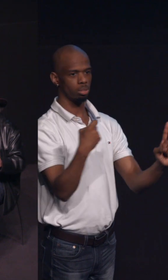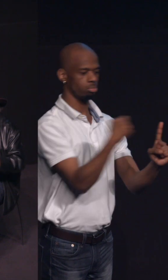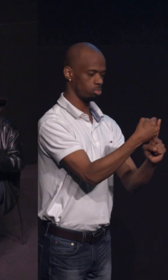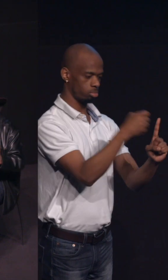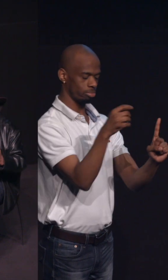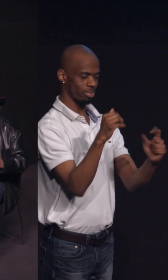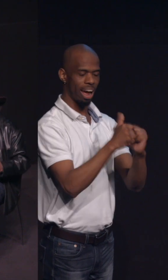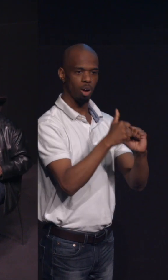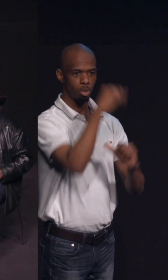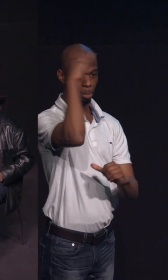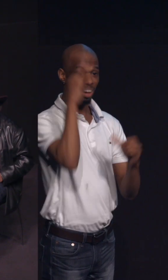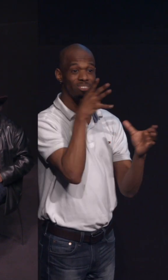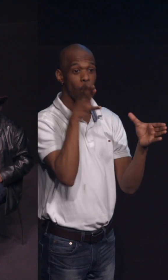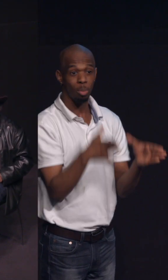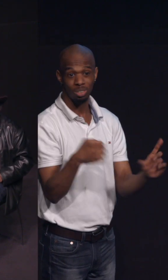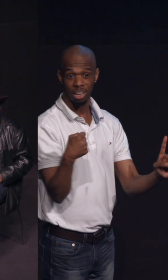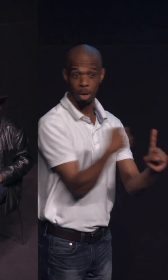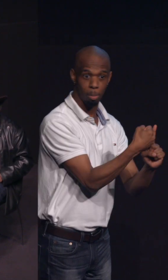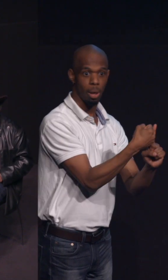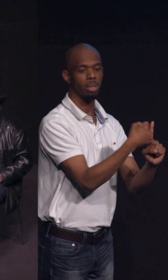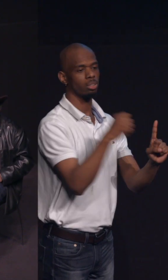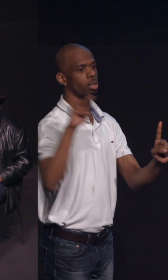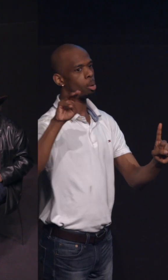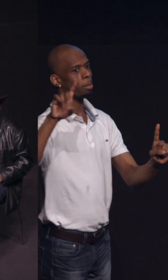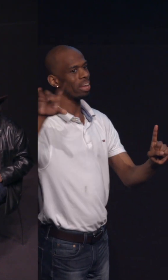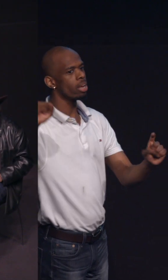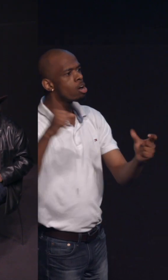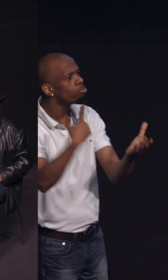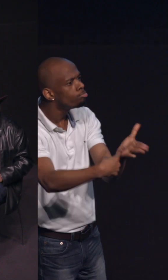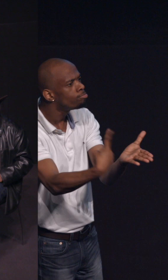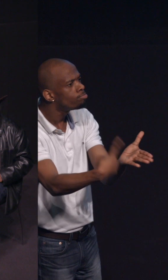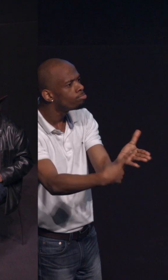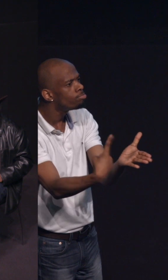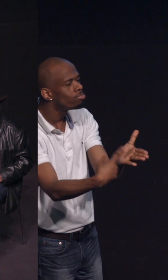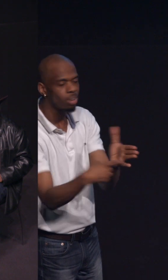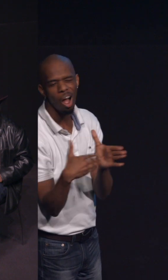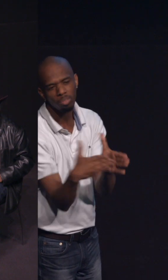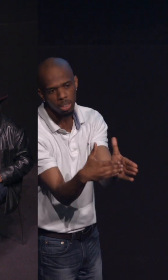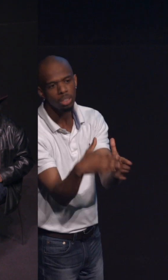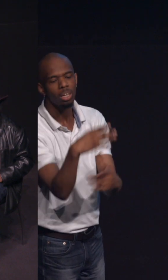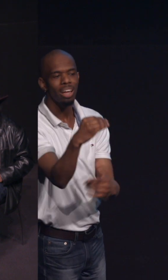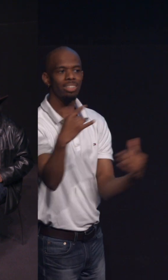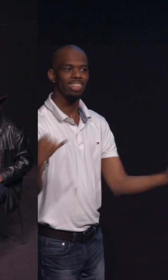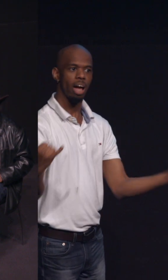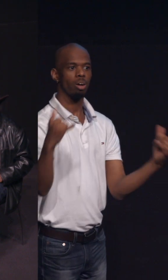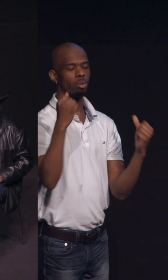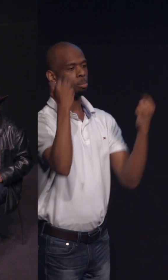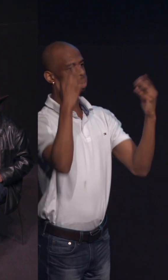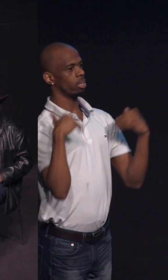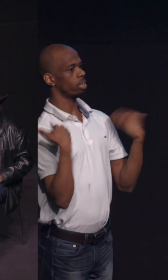which stirred up a lot of interest in a lot of young people wanna come back. But like I said, young people, they're smart,